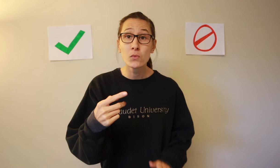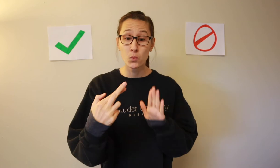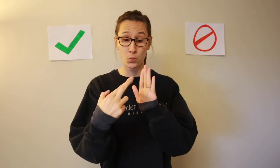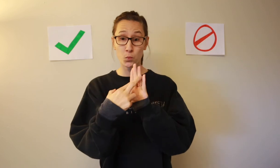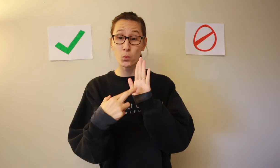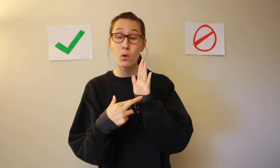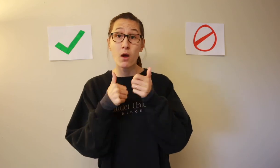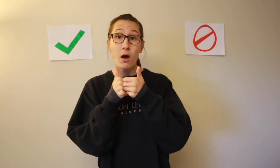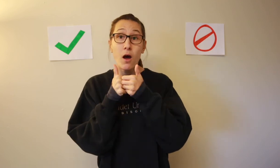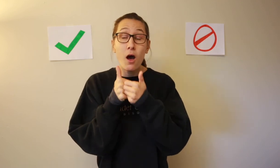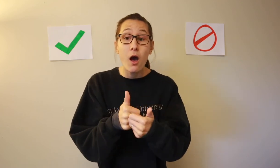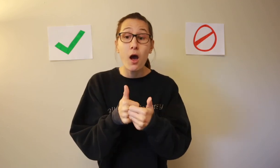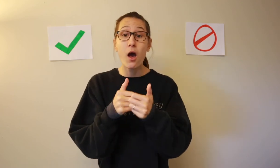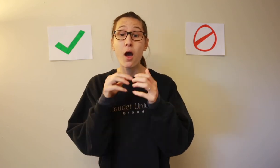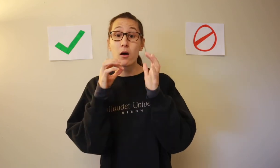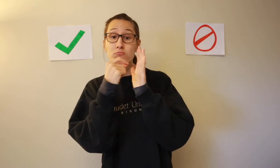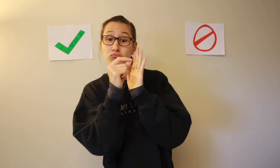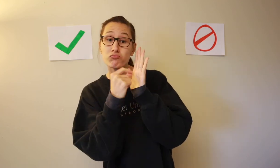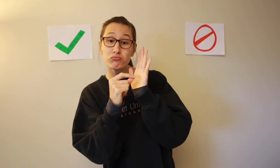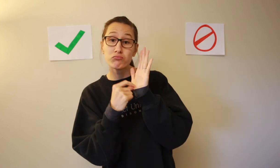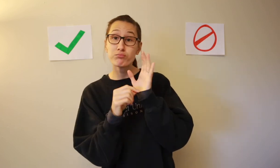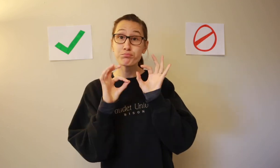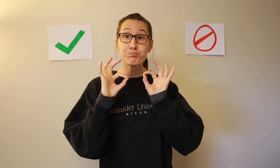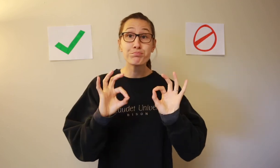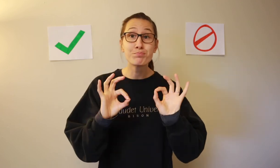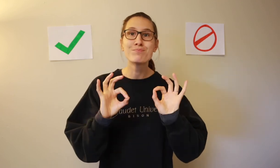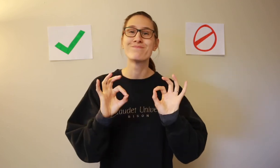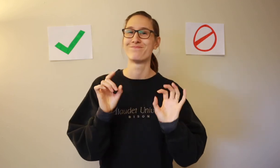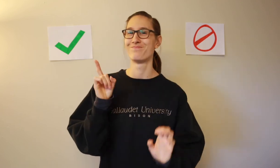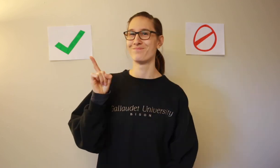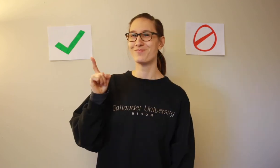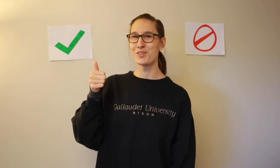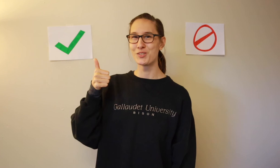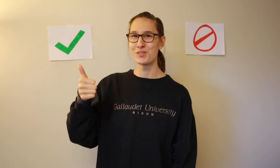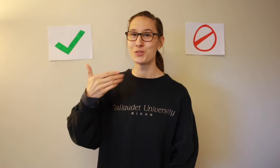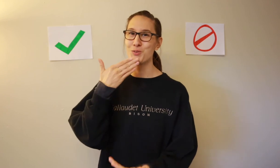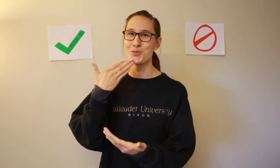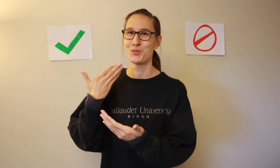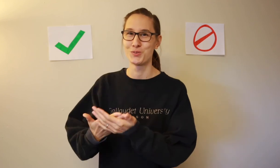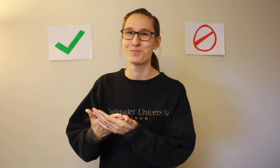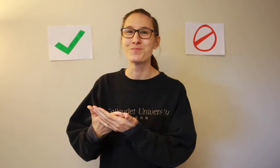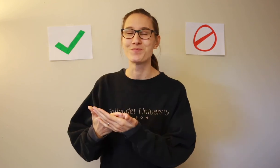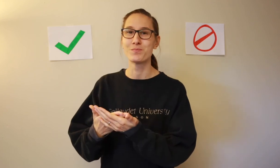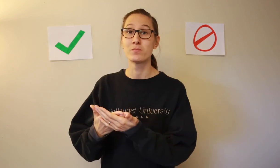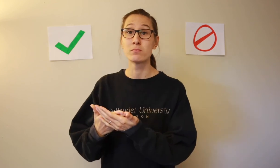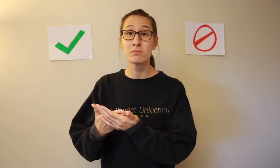Following the rules is good